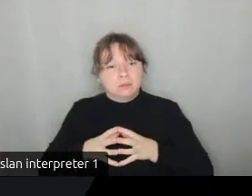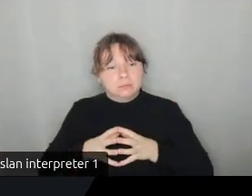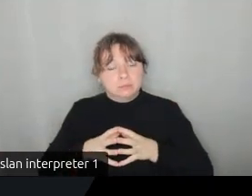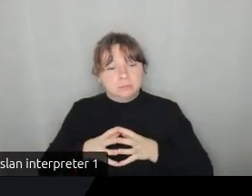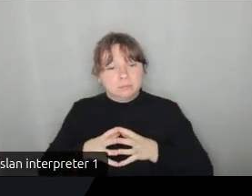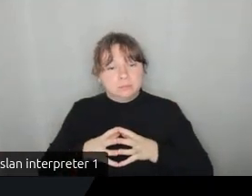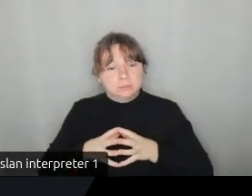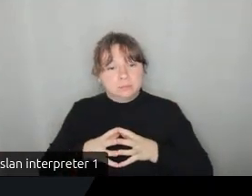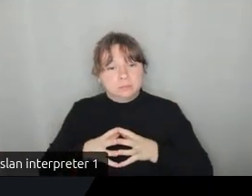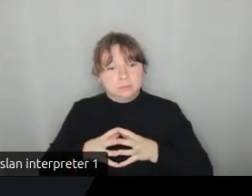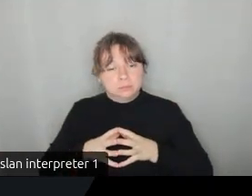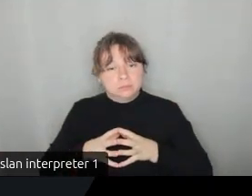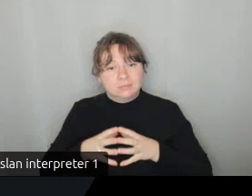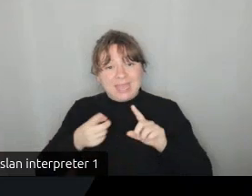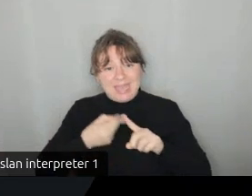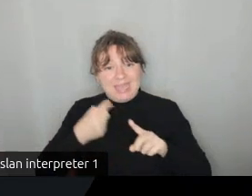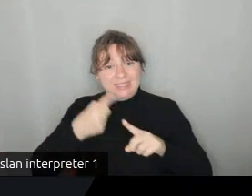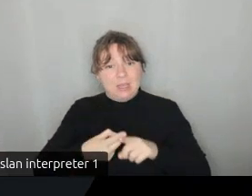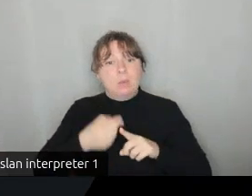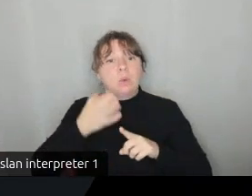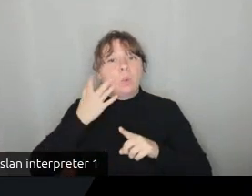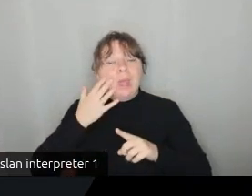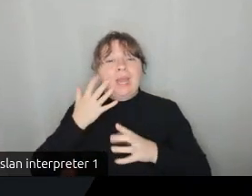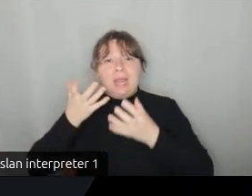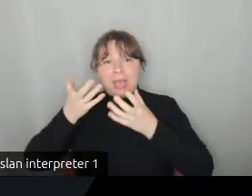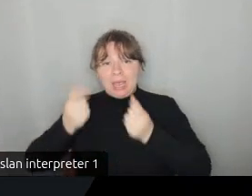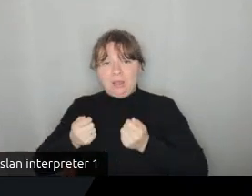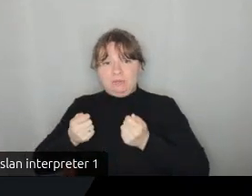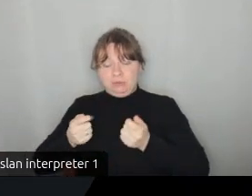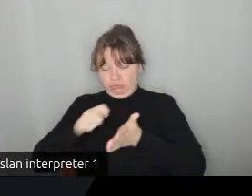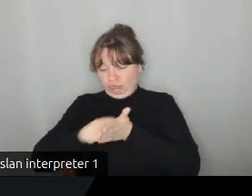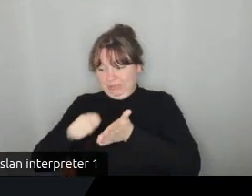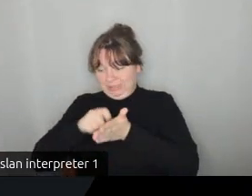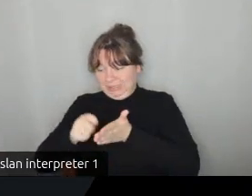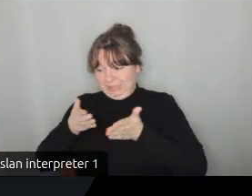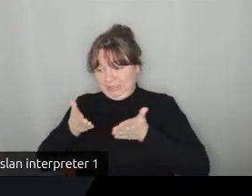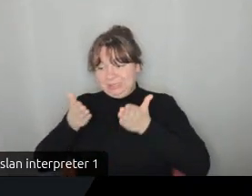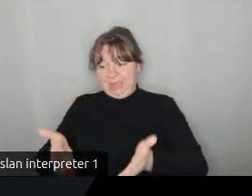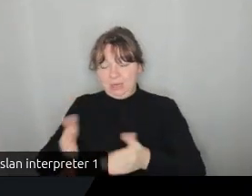this is except when having the prior written consent of the aggrieved including by text or